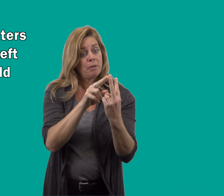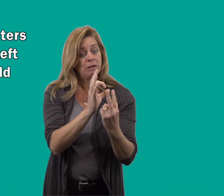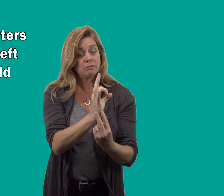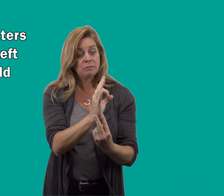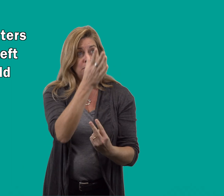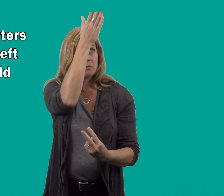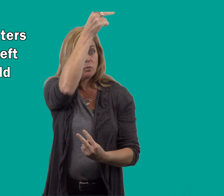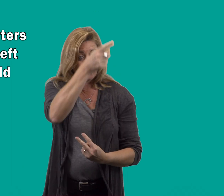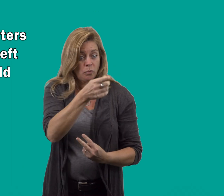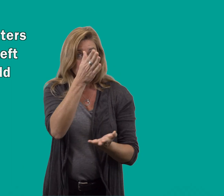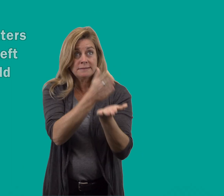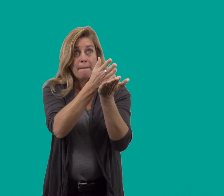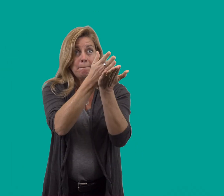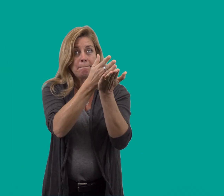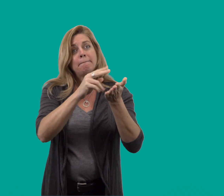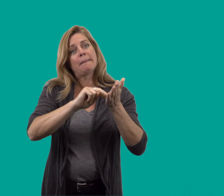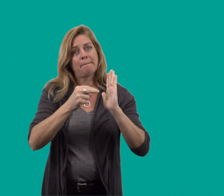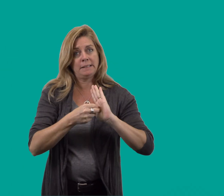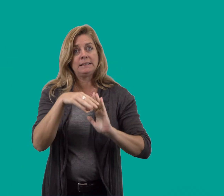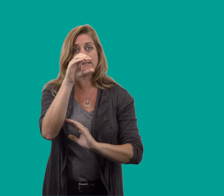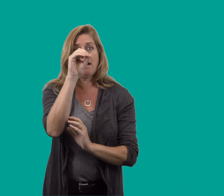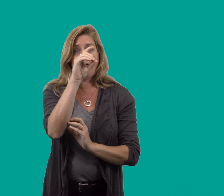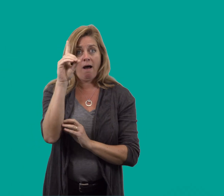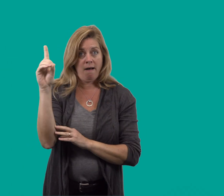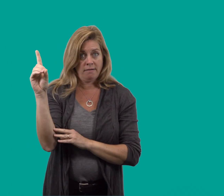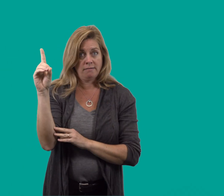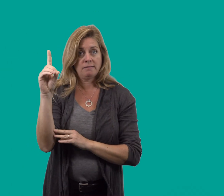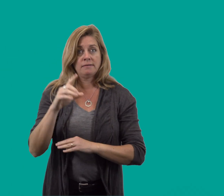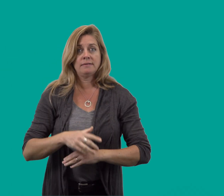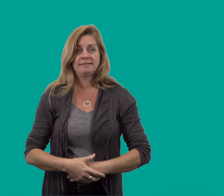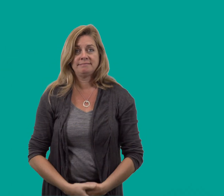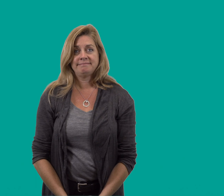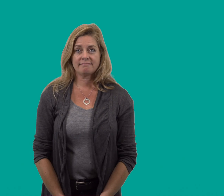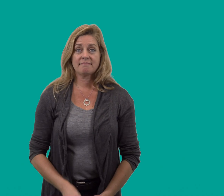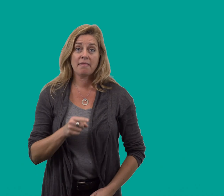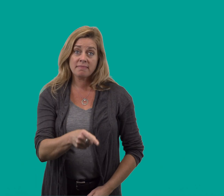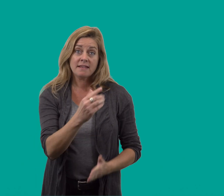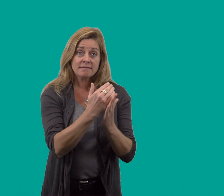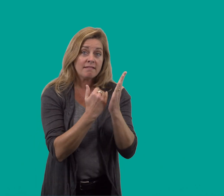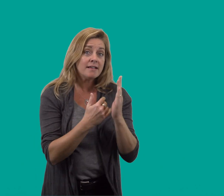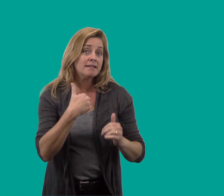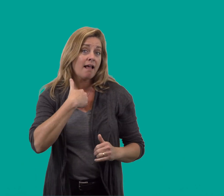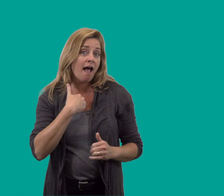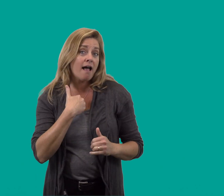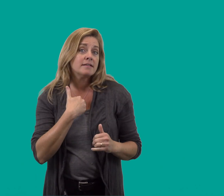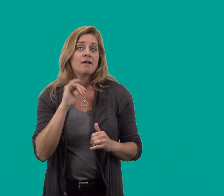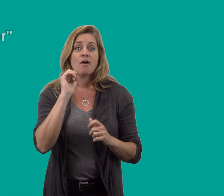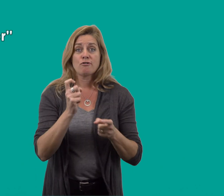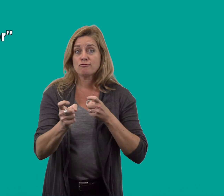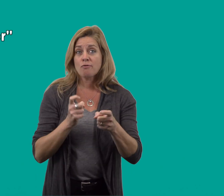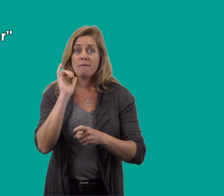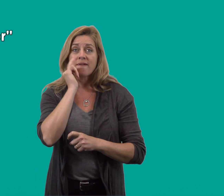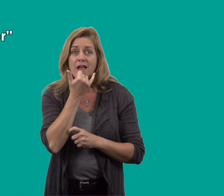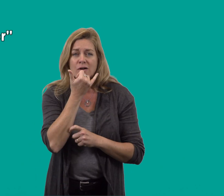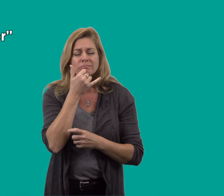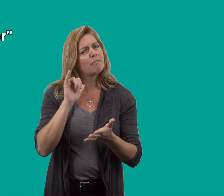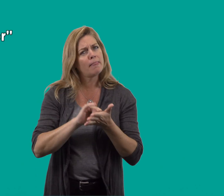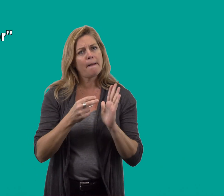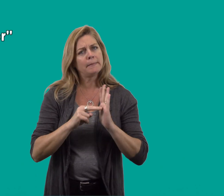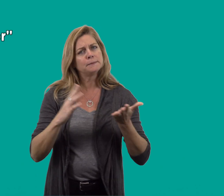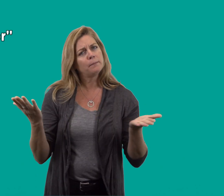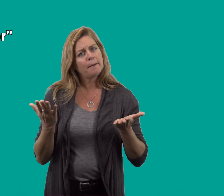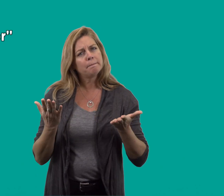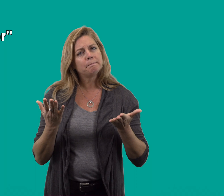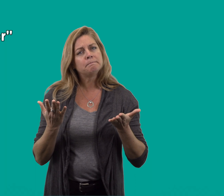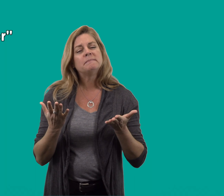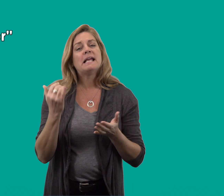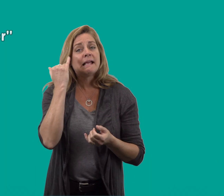extra, then the number is odd. This lesson also has a control of error in the work.